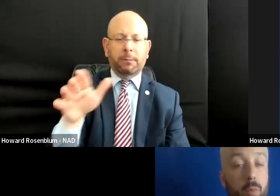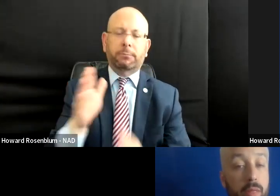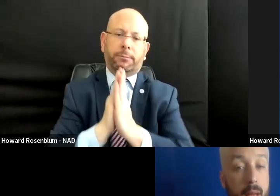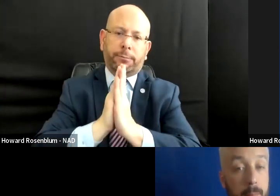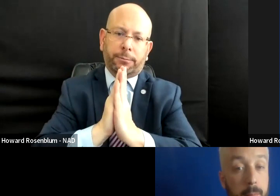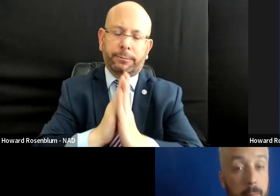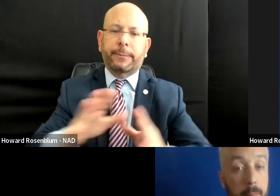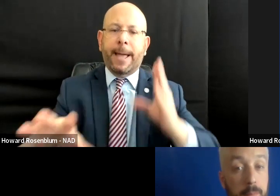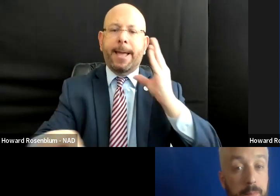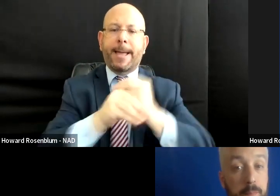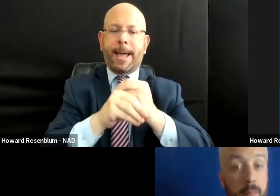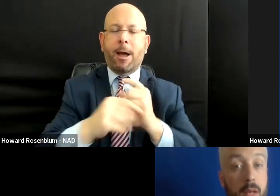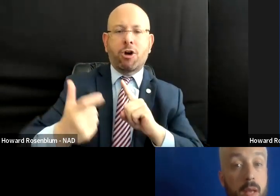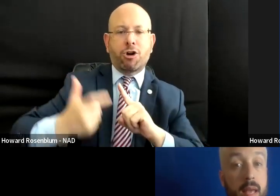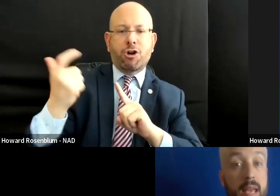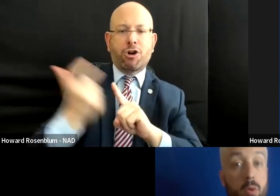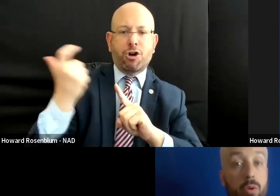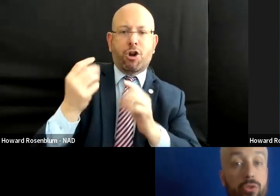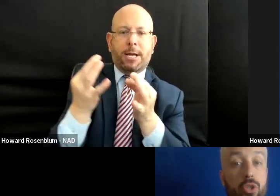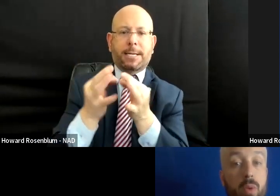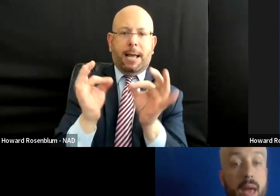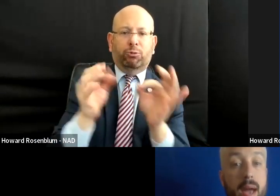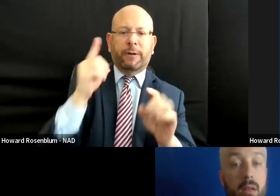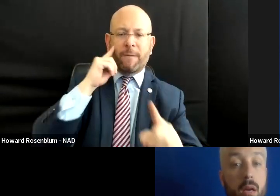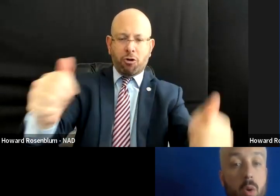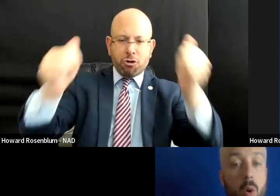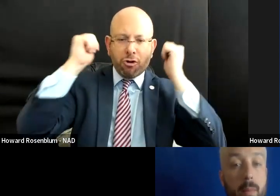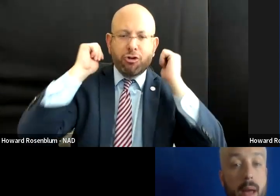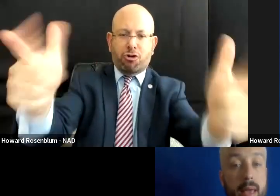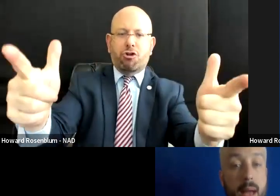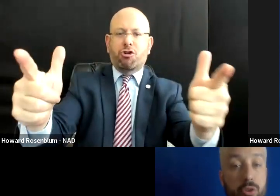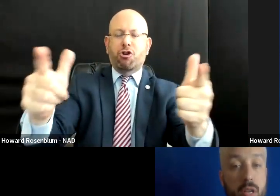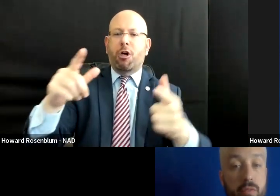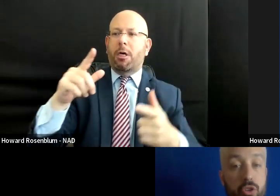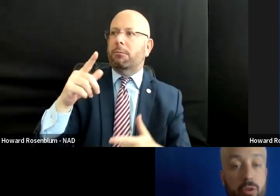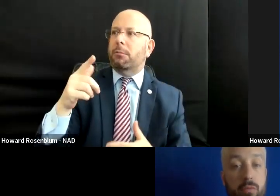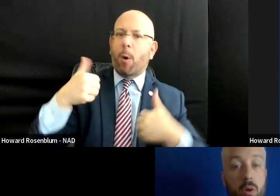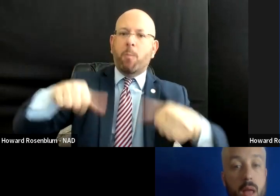also Instagram and also TikTok.